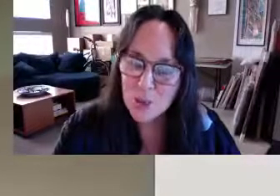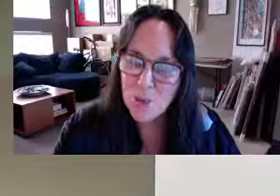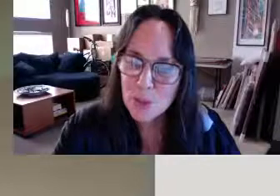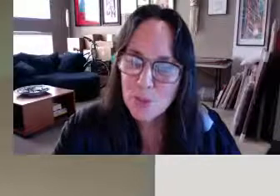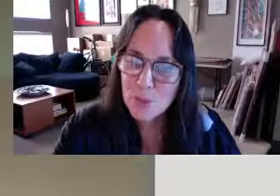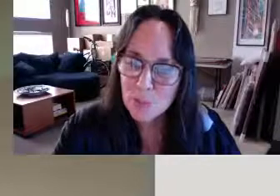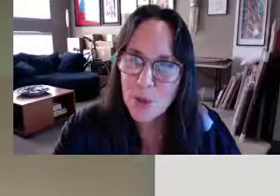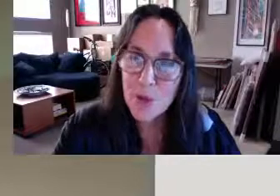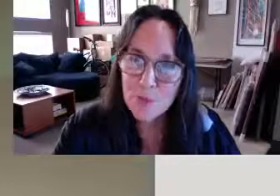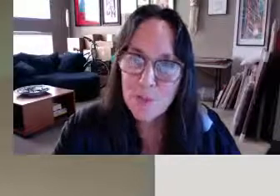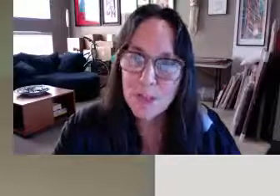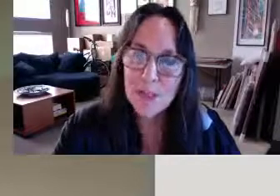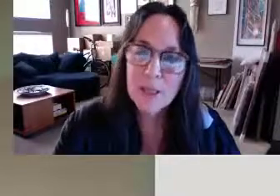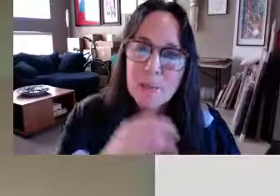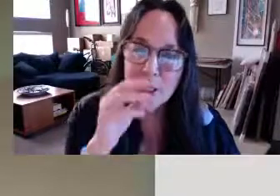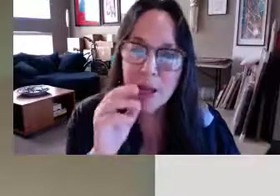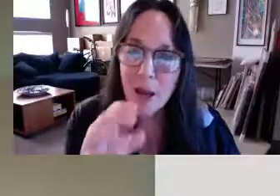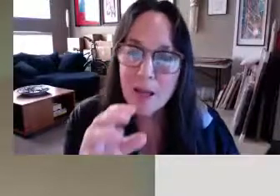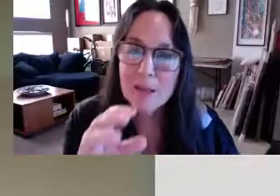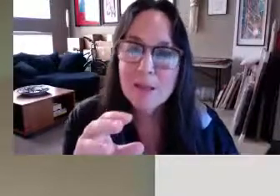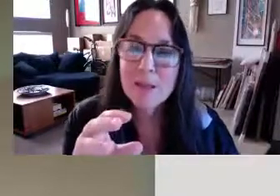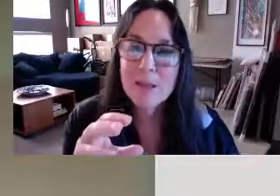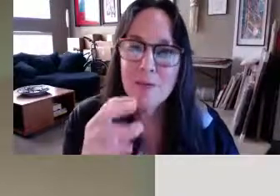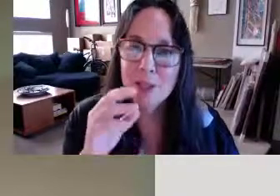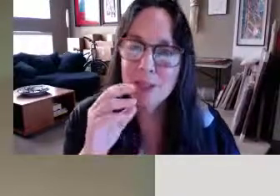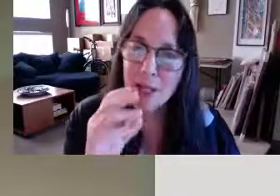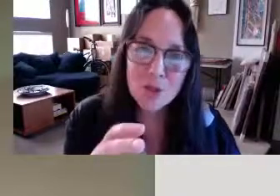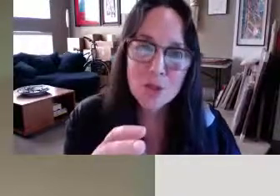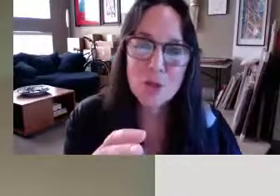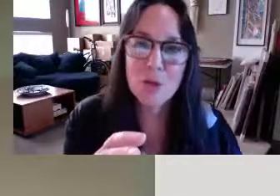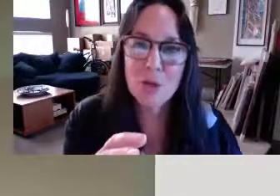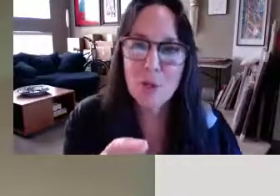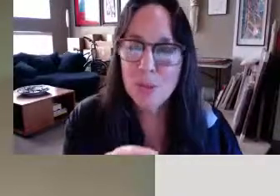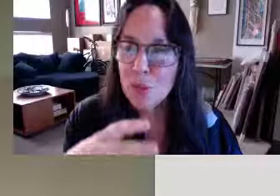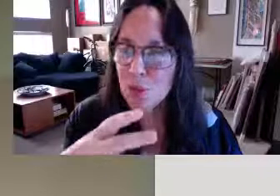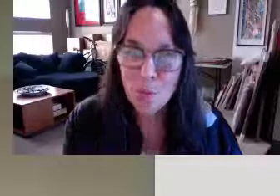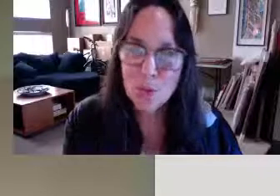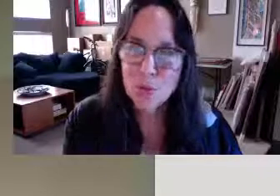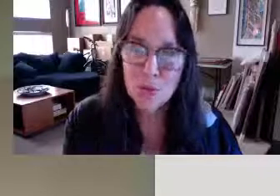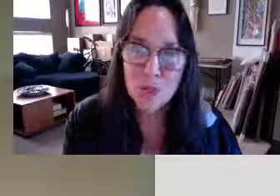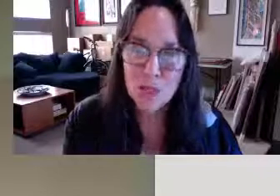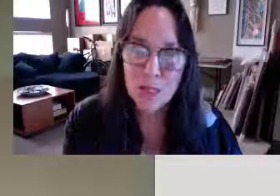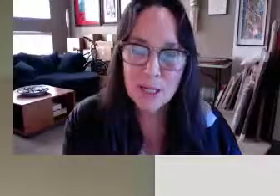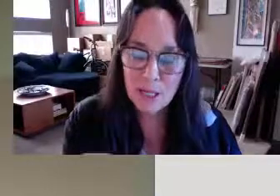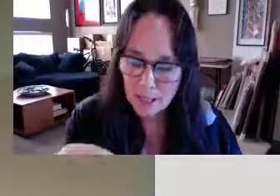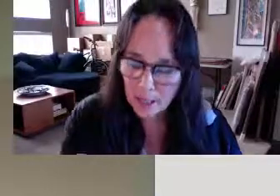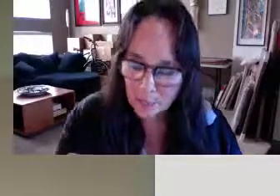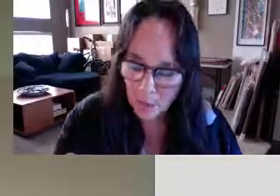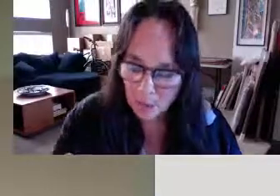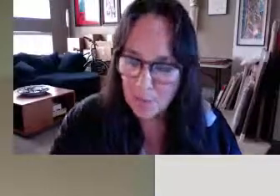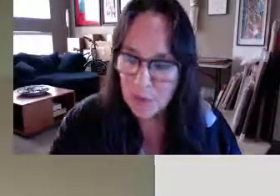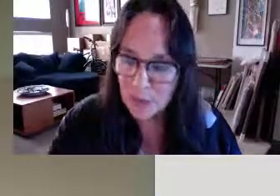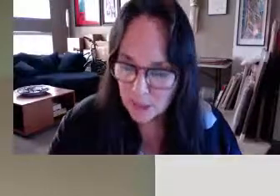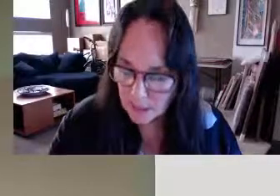we don't depart from it because of its texture which is so extraordinary and i'm not convinced